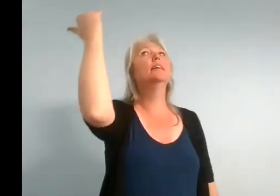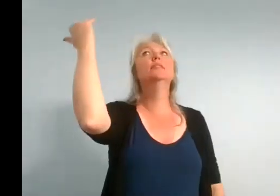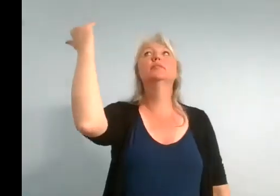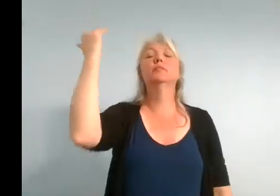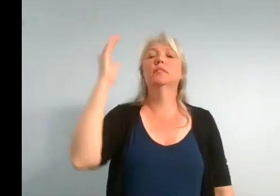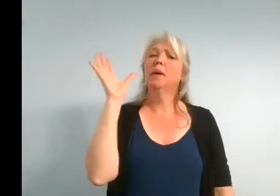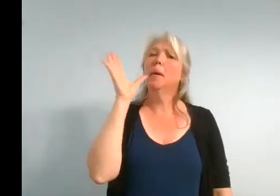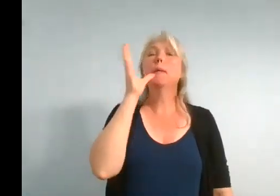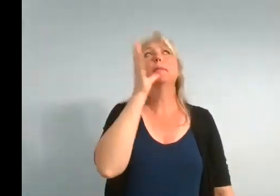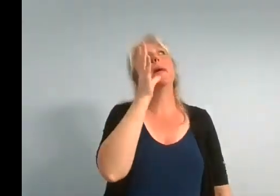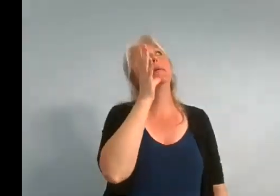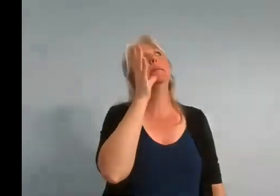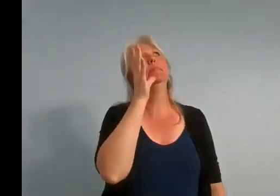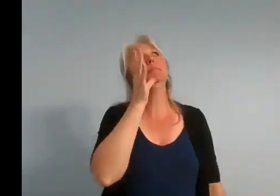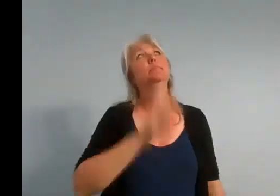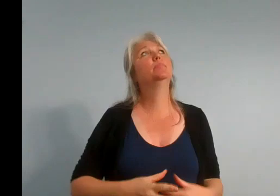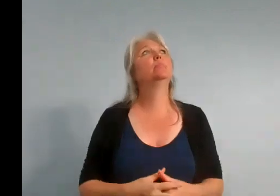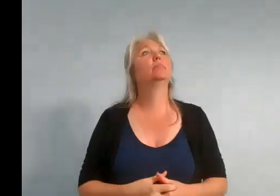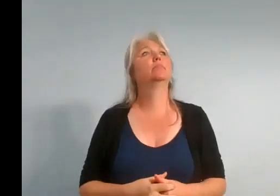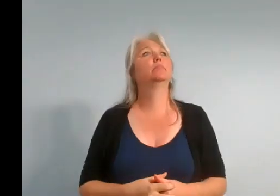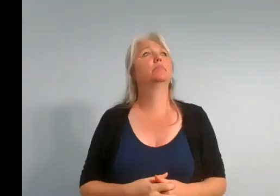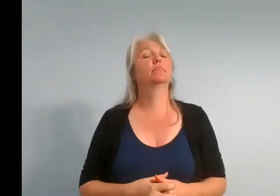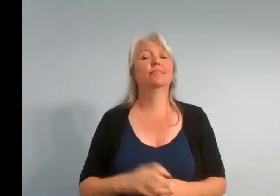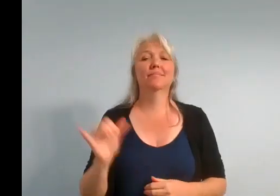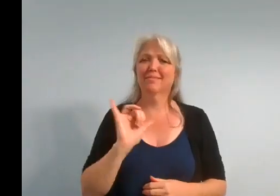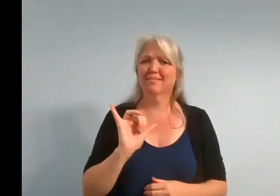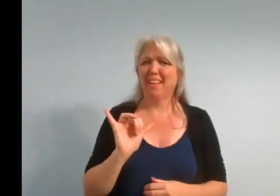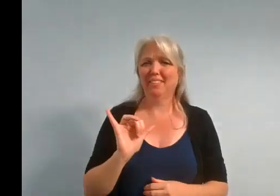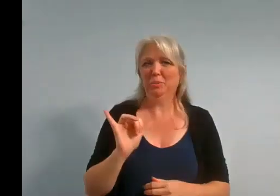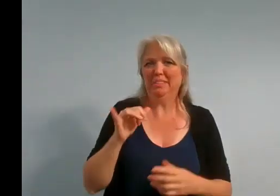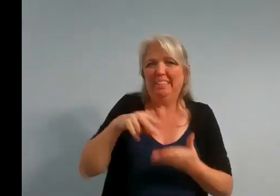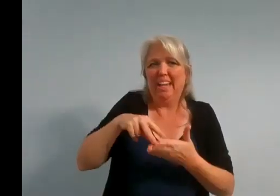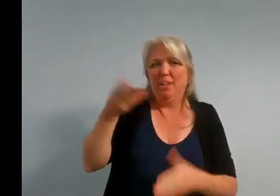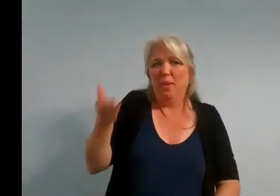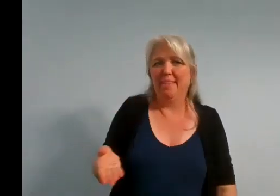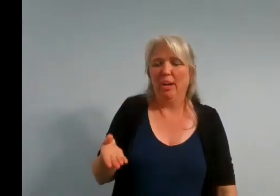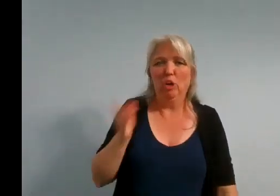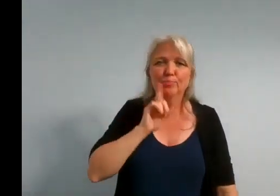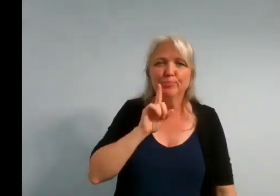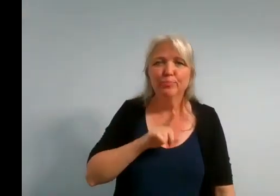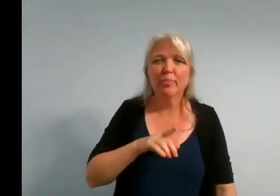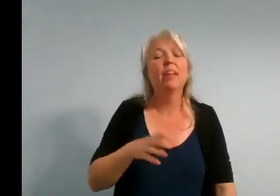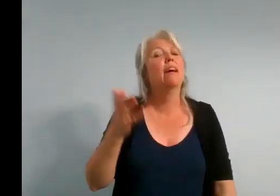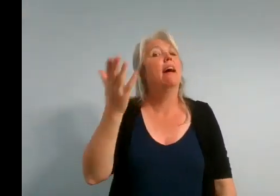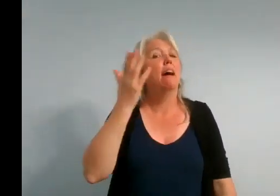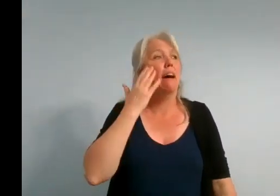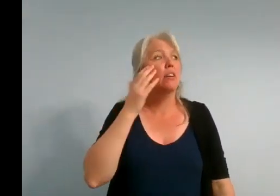“Mama,” I said, just like she was standing right beside me, “I know ten things about you,